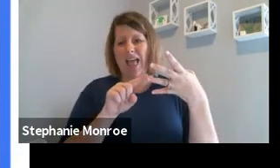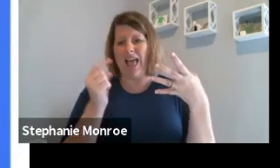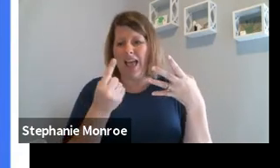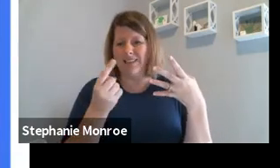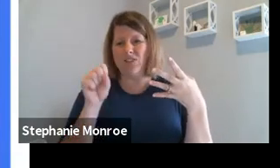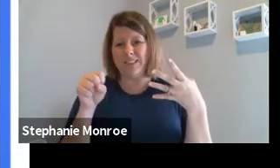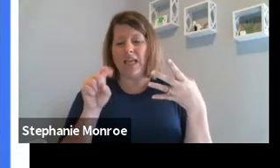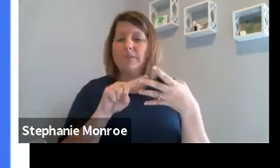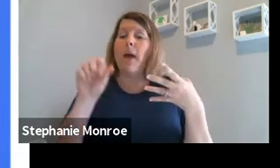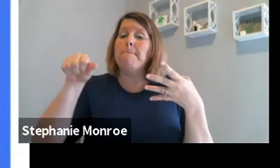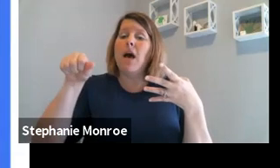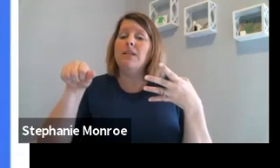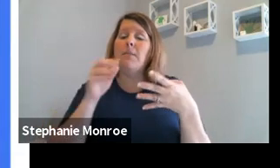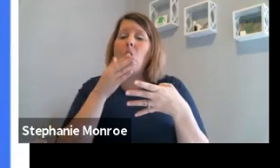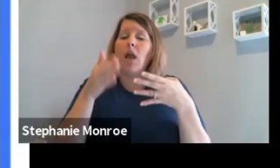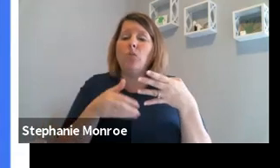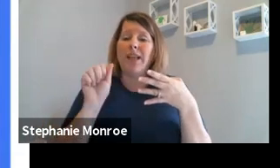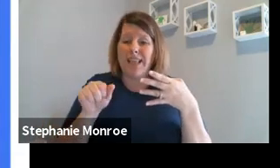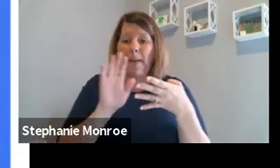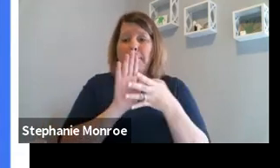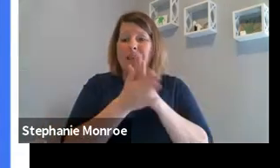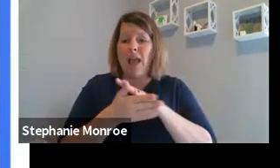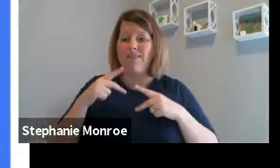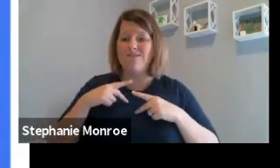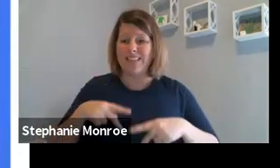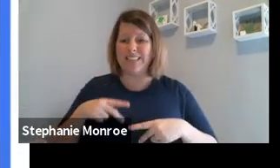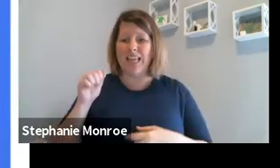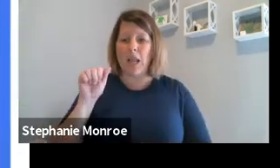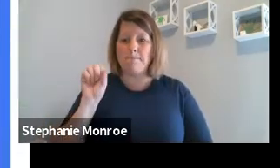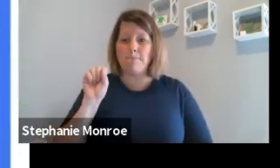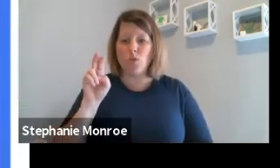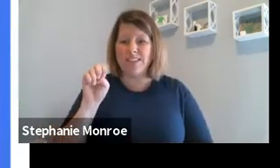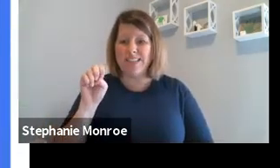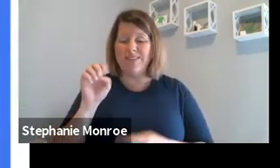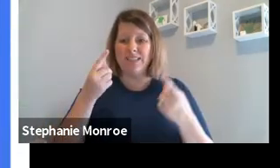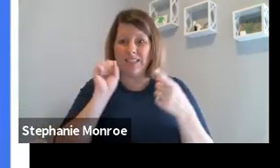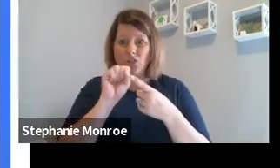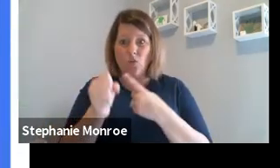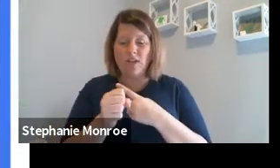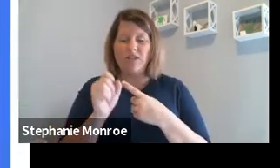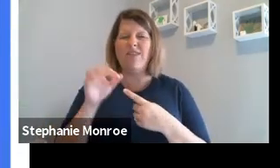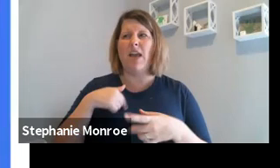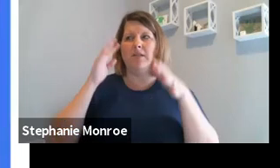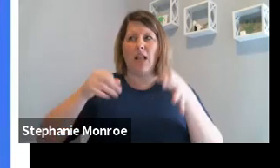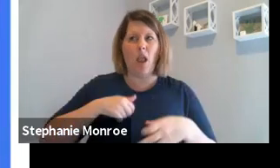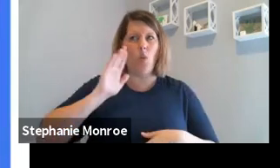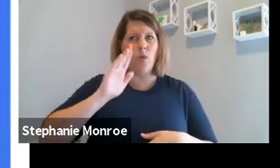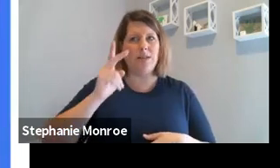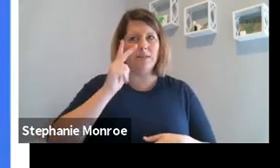that if this could become a physical abusive scenario in the future, because if you do choose to see a friend, if you do choose to see a family member,